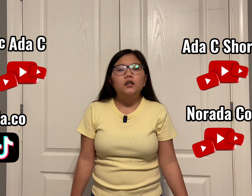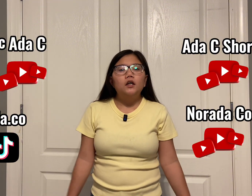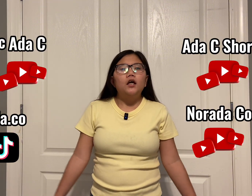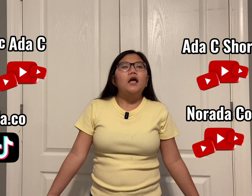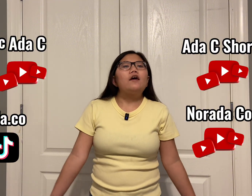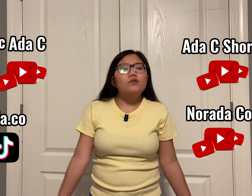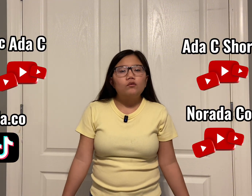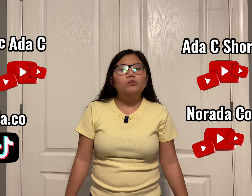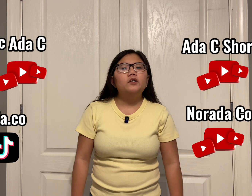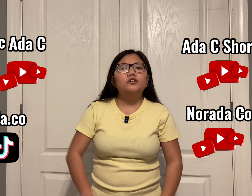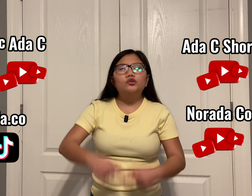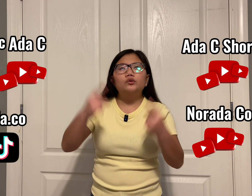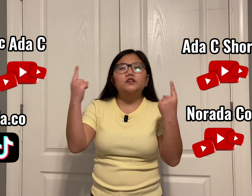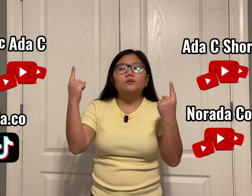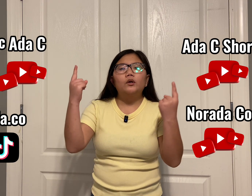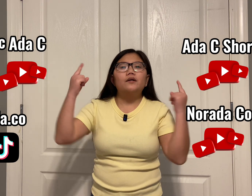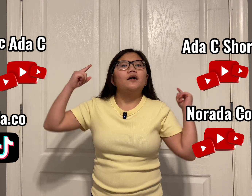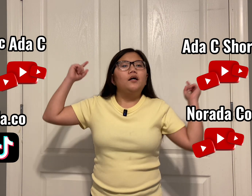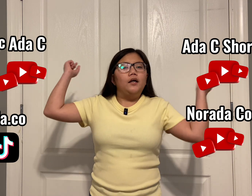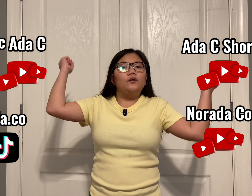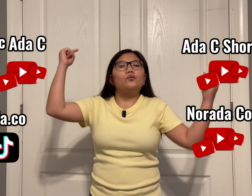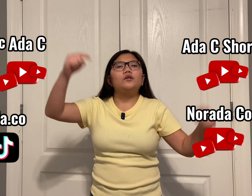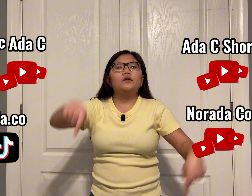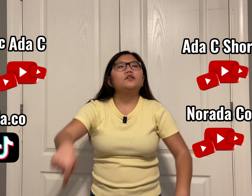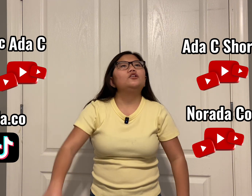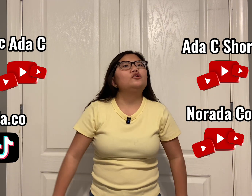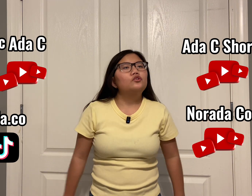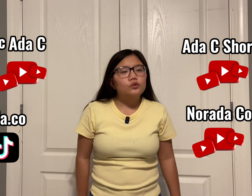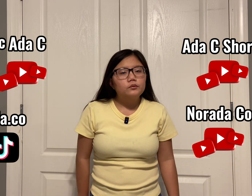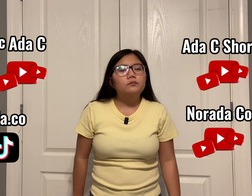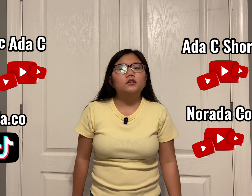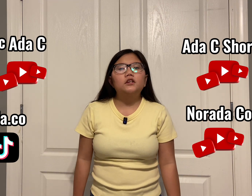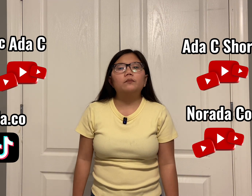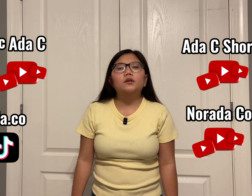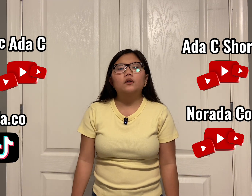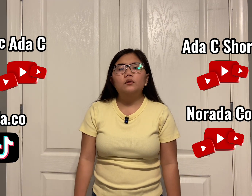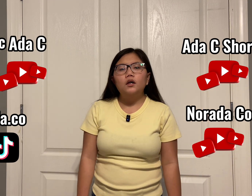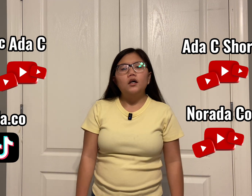Everything will be on the screen somewhere and or down in the description box down below